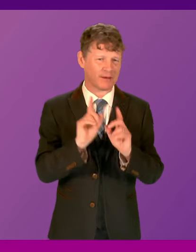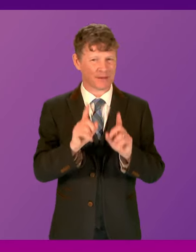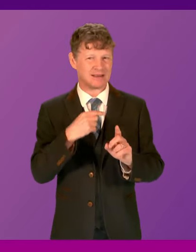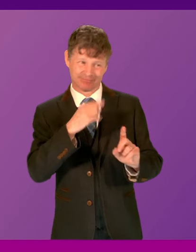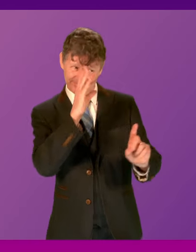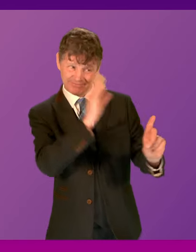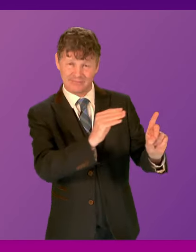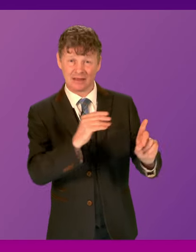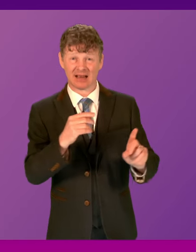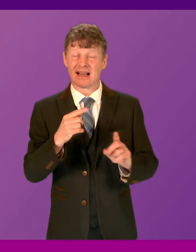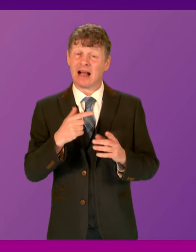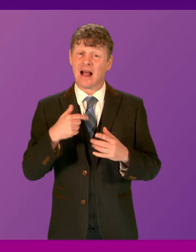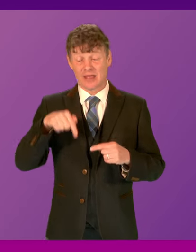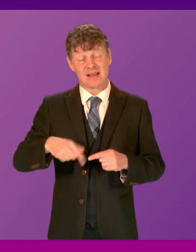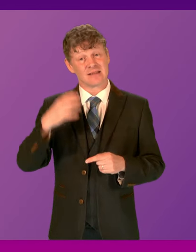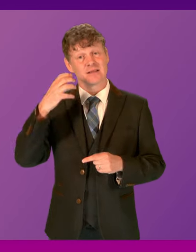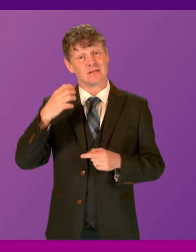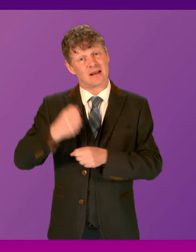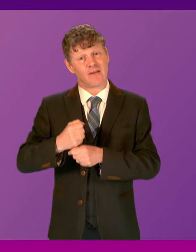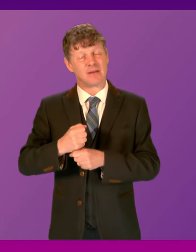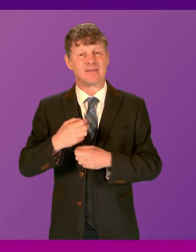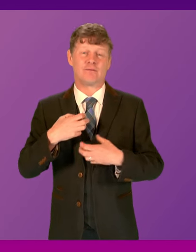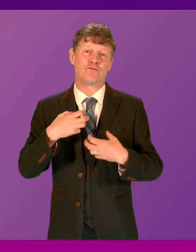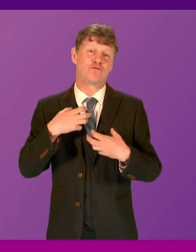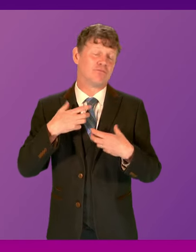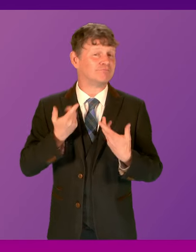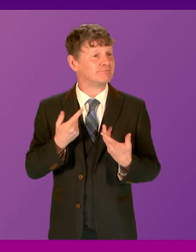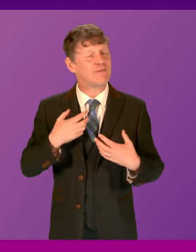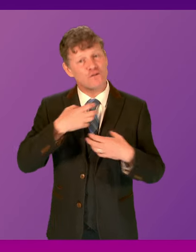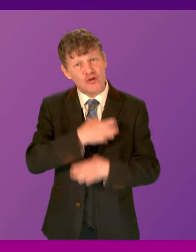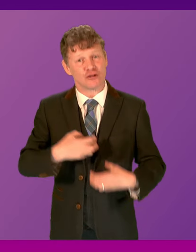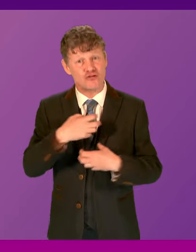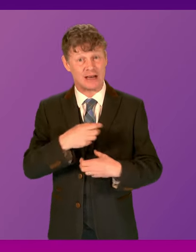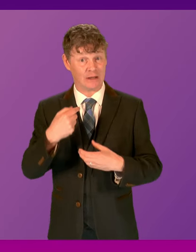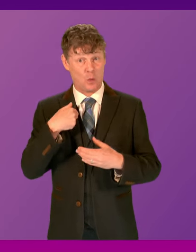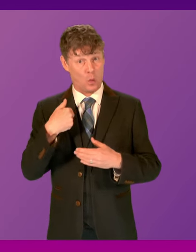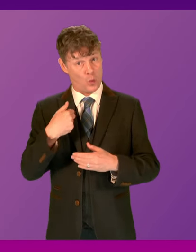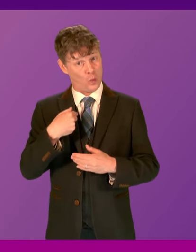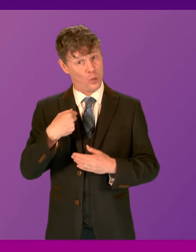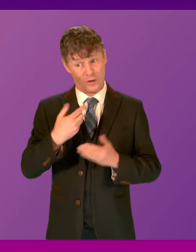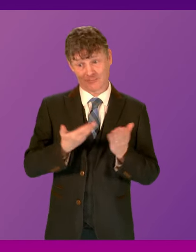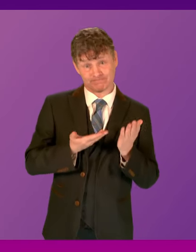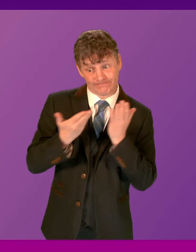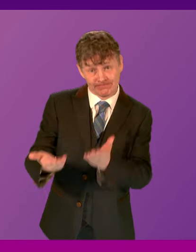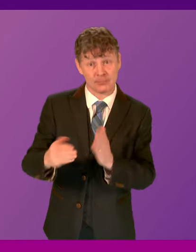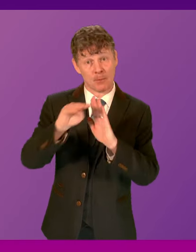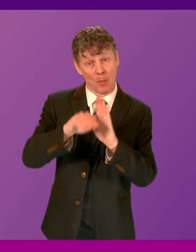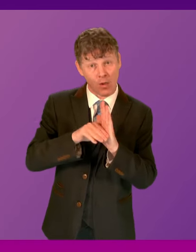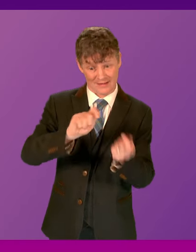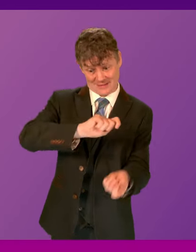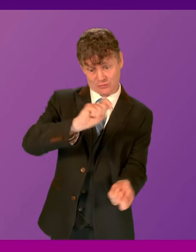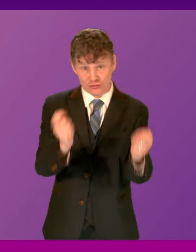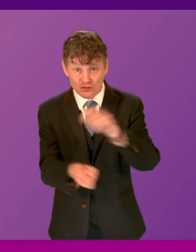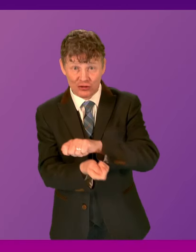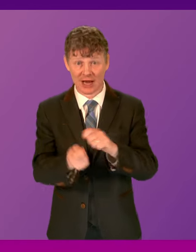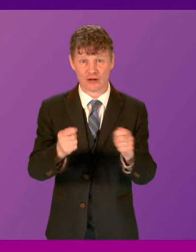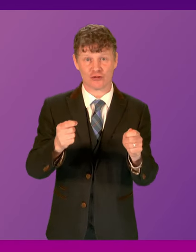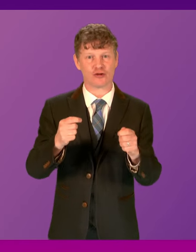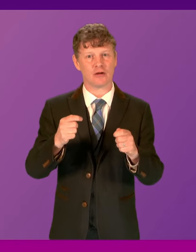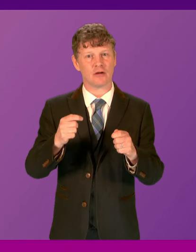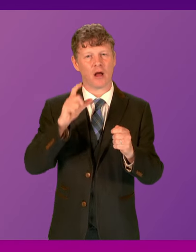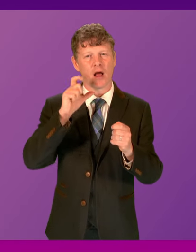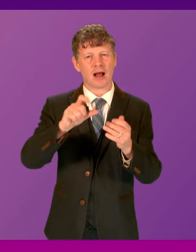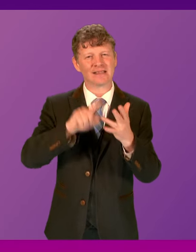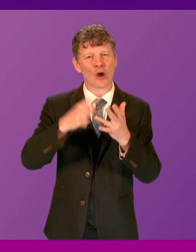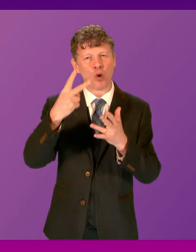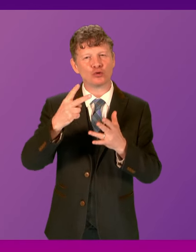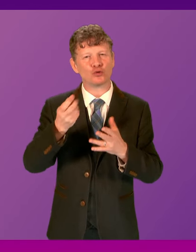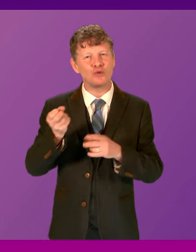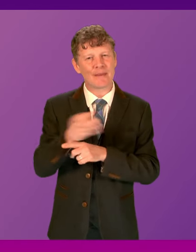frustrating for the Government that the policies are often opposed by